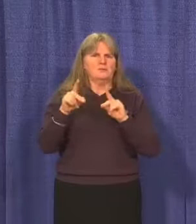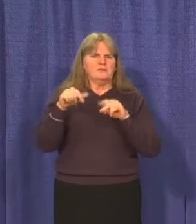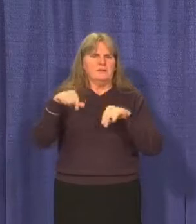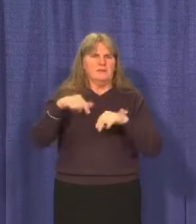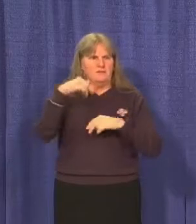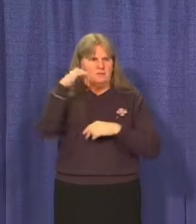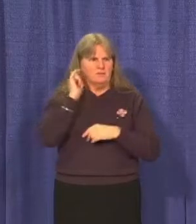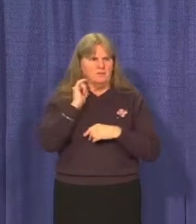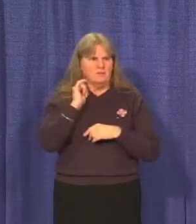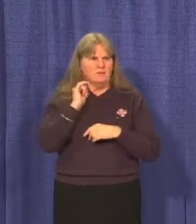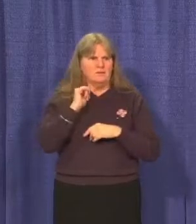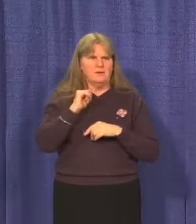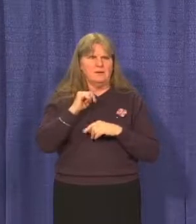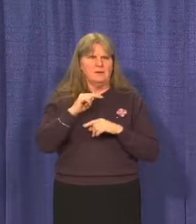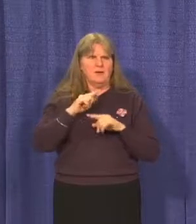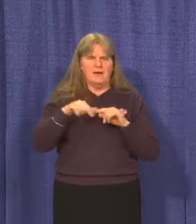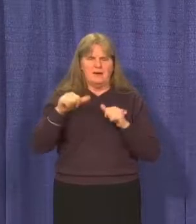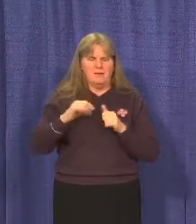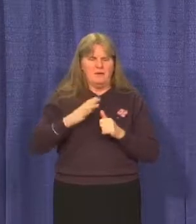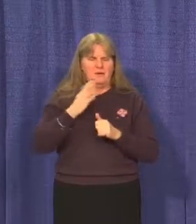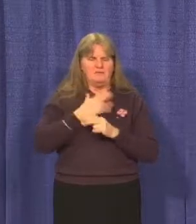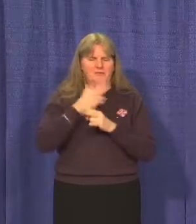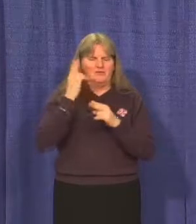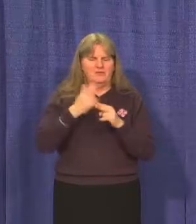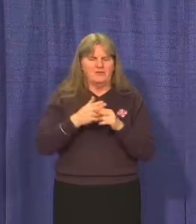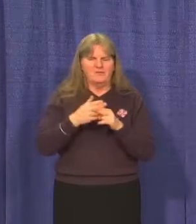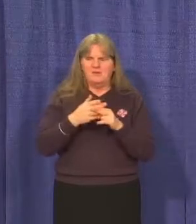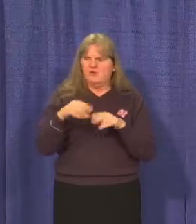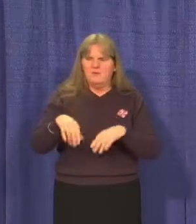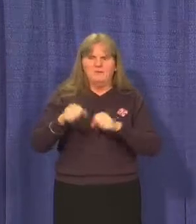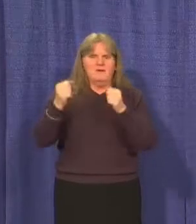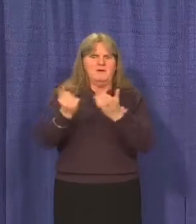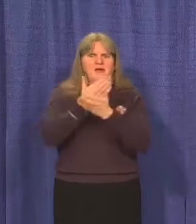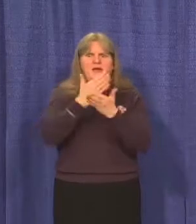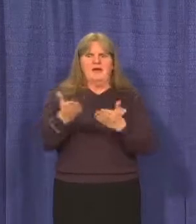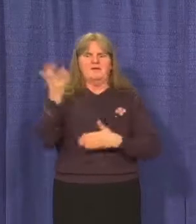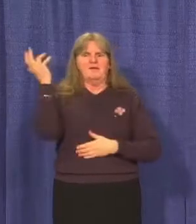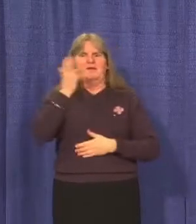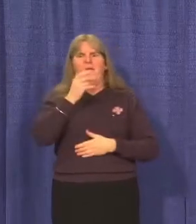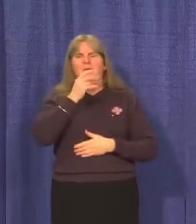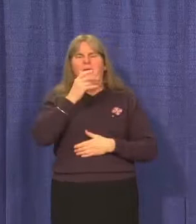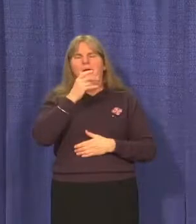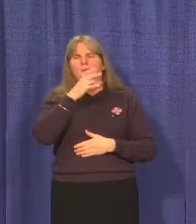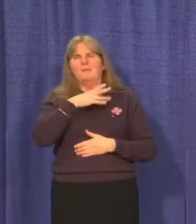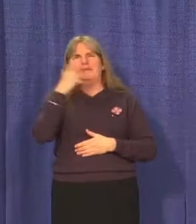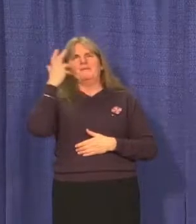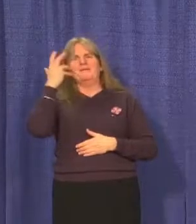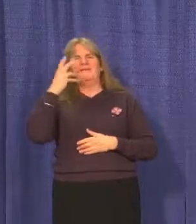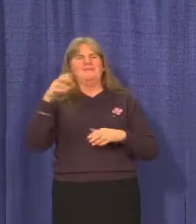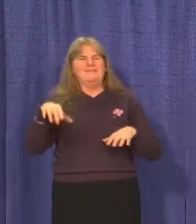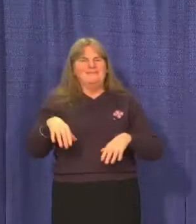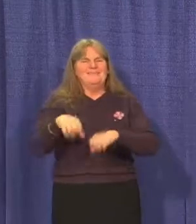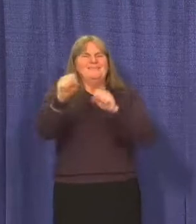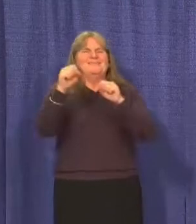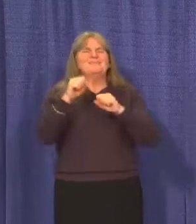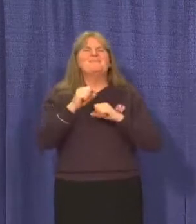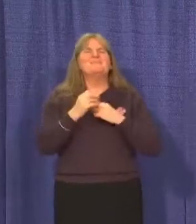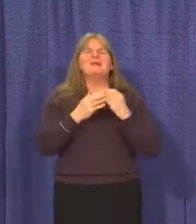operator-- sorry, I am forgetting your actual title but you seem to do everything, for making things happen in the communities.